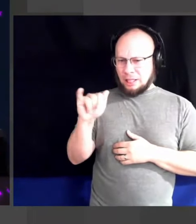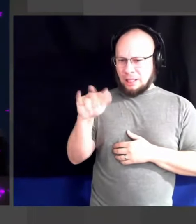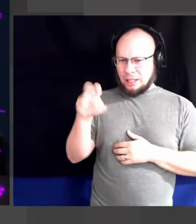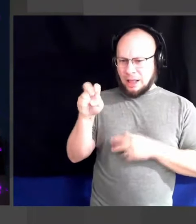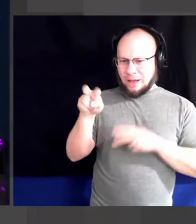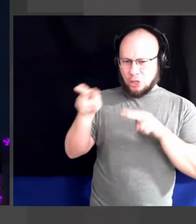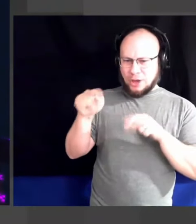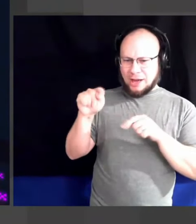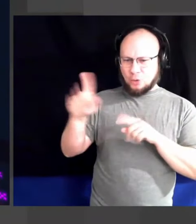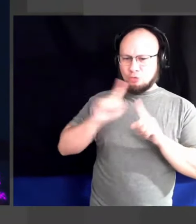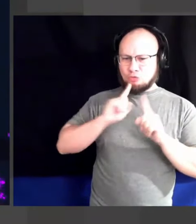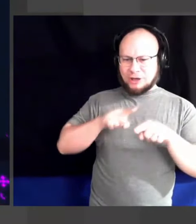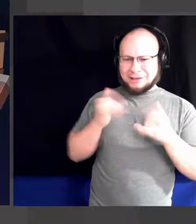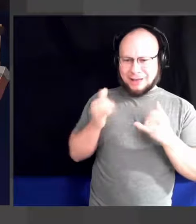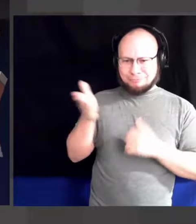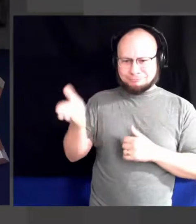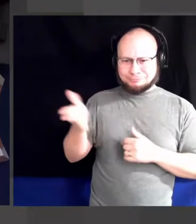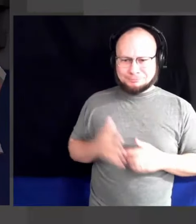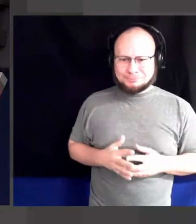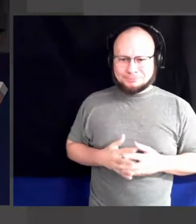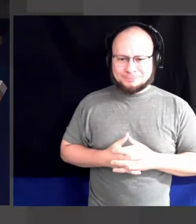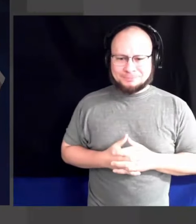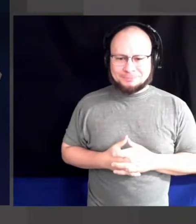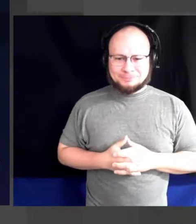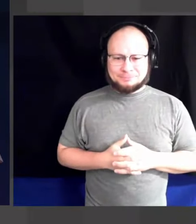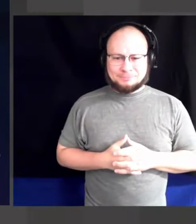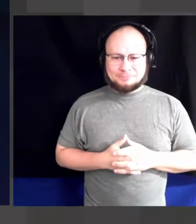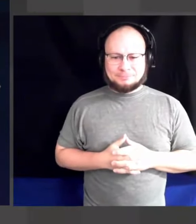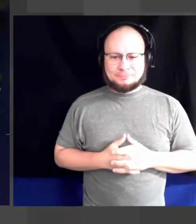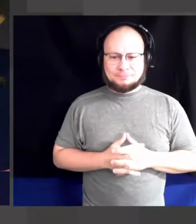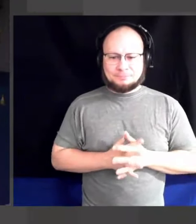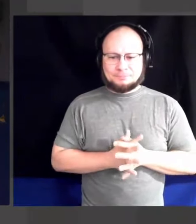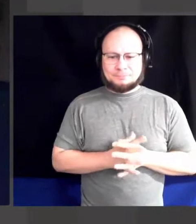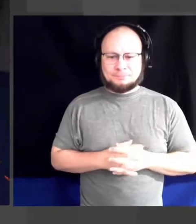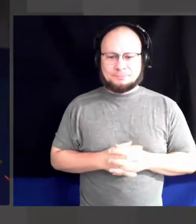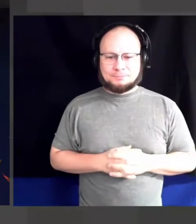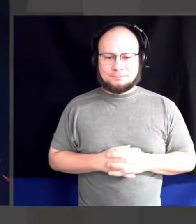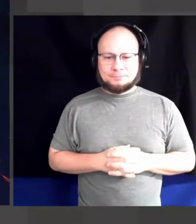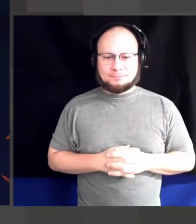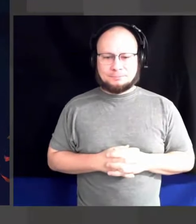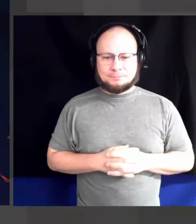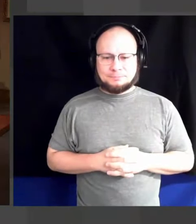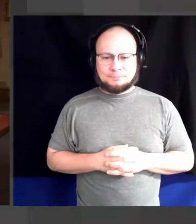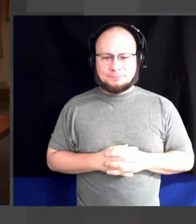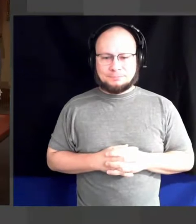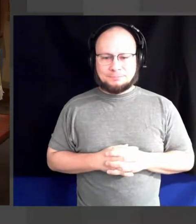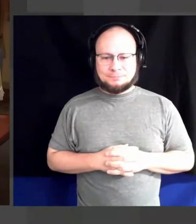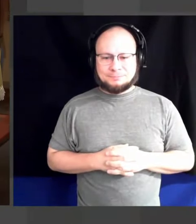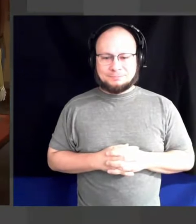LOOK AT SOME REACTIONS.